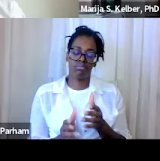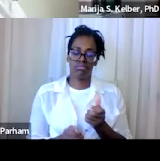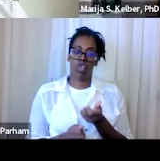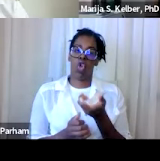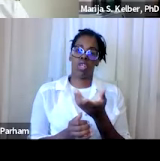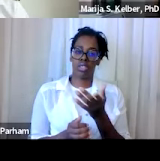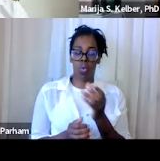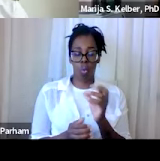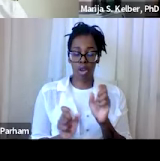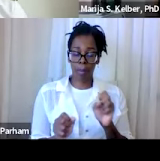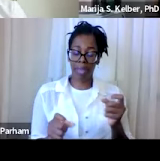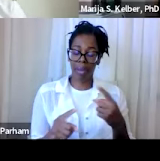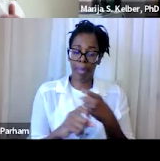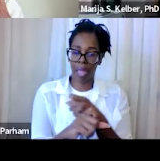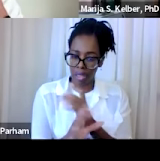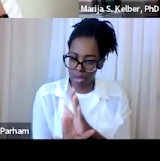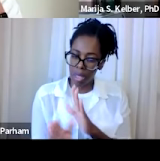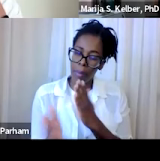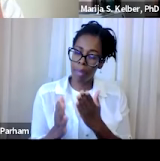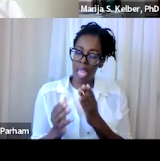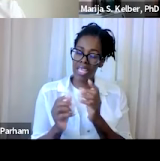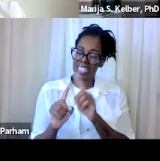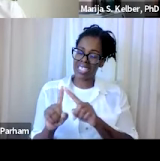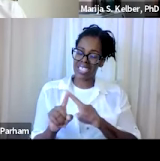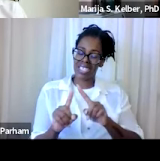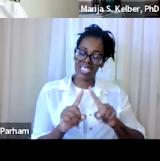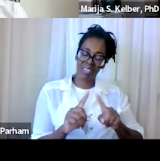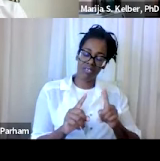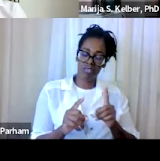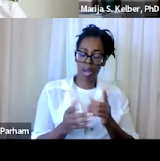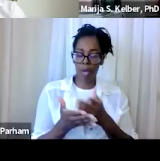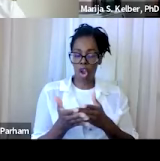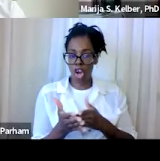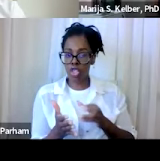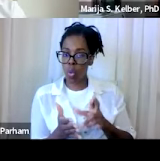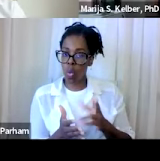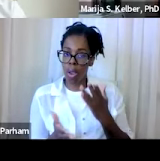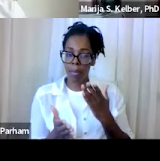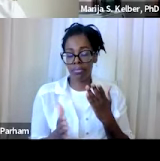So it could be a number of different factors, and also some of them we heard about in the previous presentation,